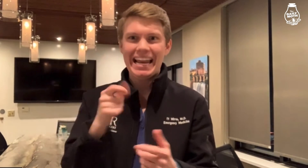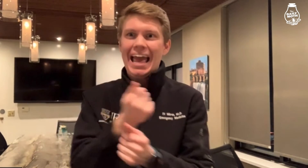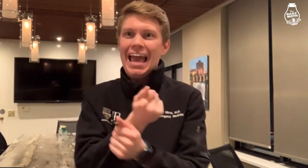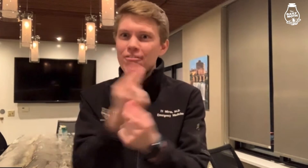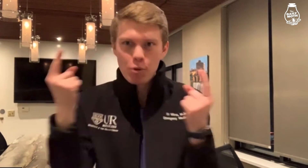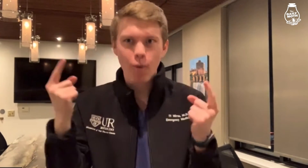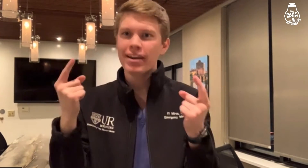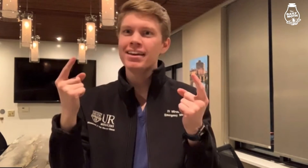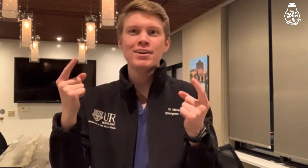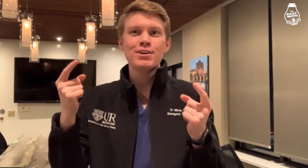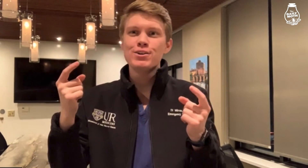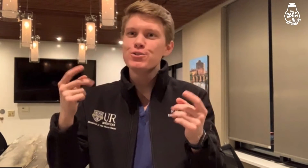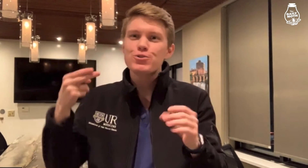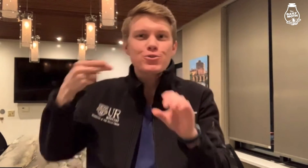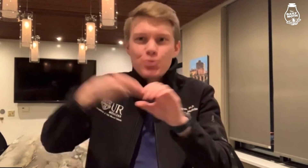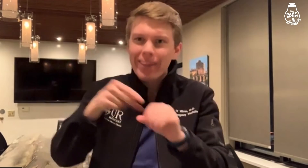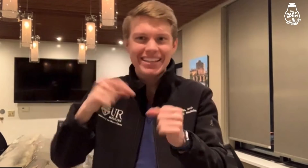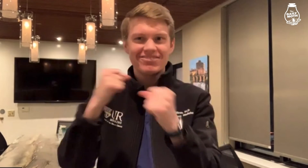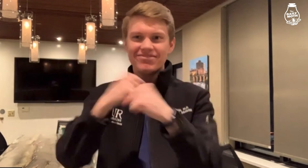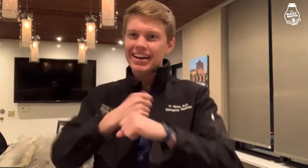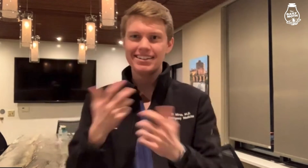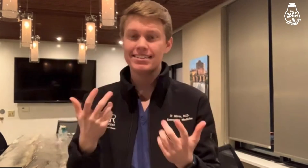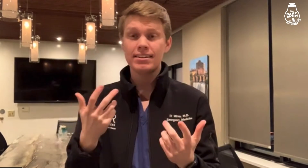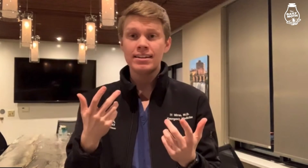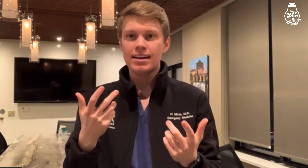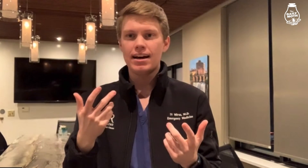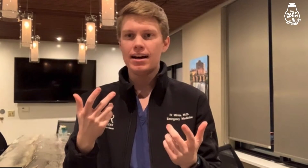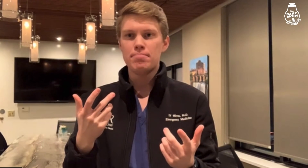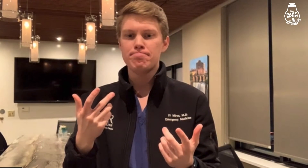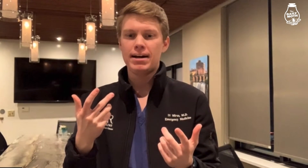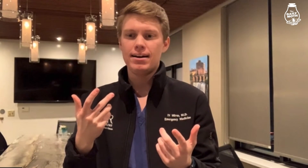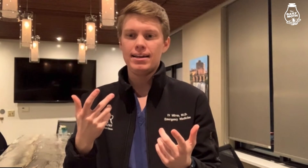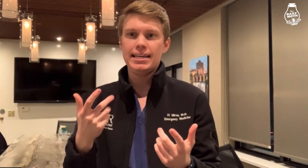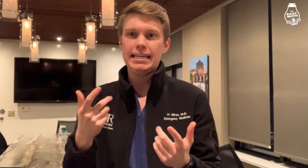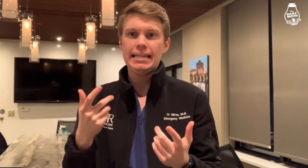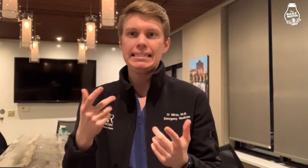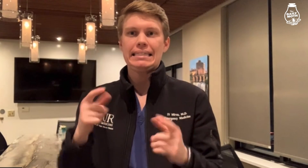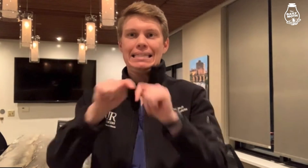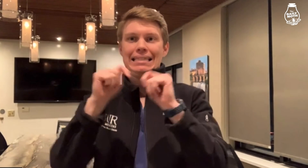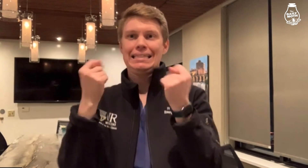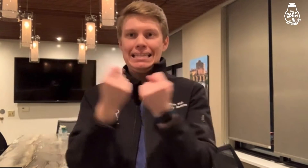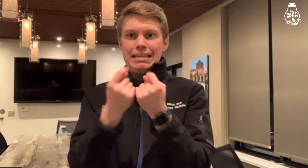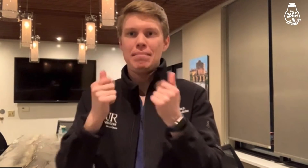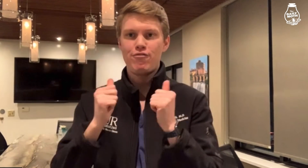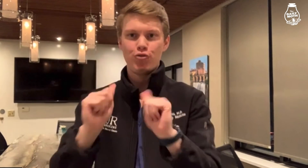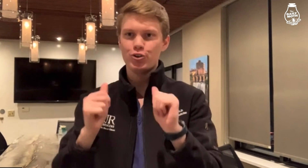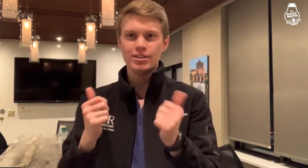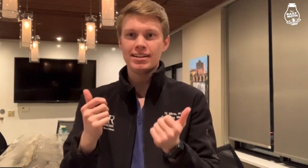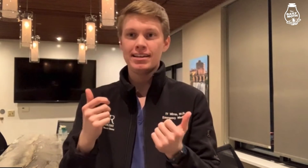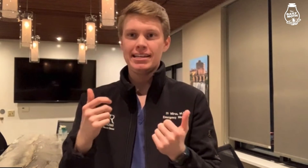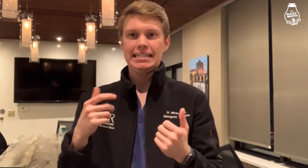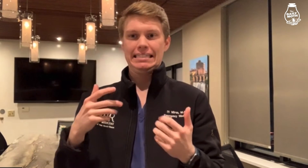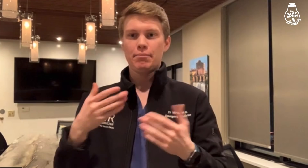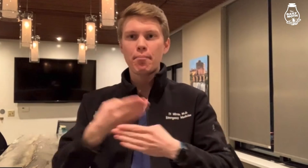We need everyone to join the fight. It is a team effort.